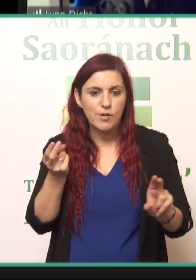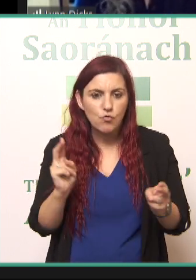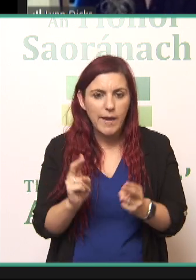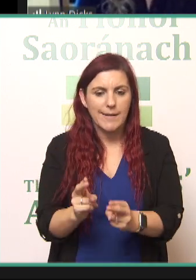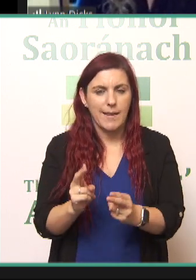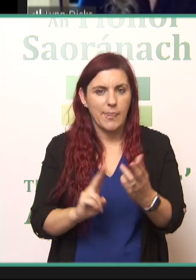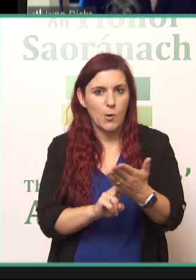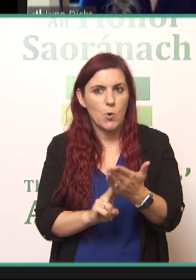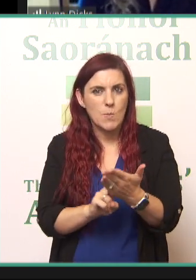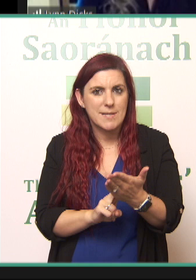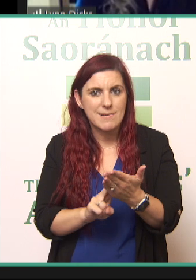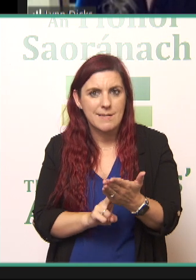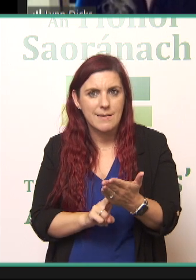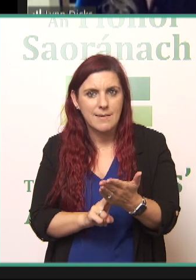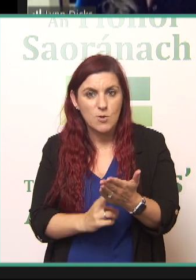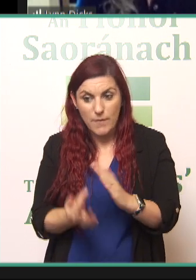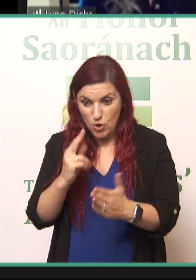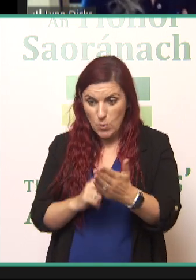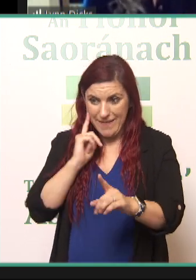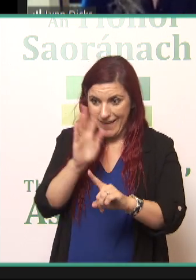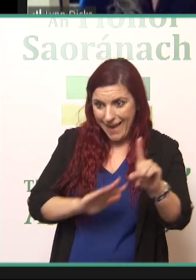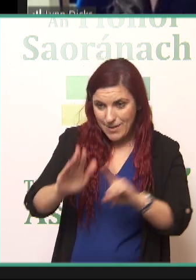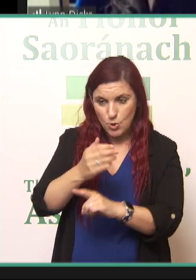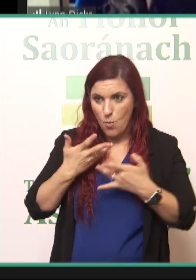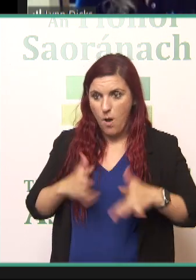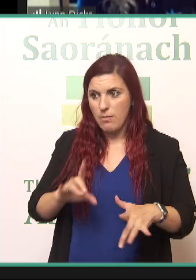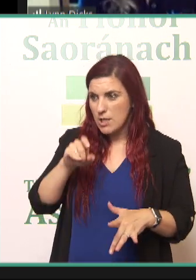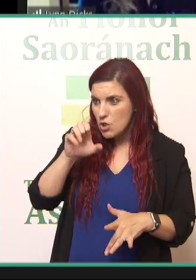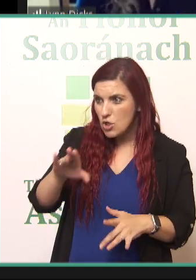land itself that's being used for production we have to stop this soil loss and this declines in